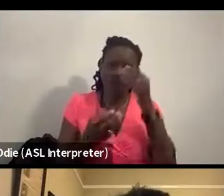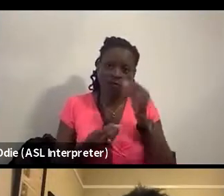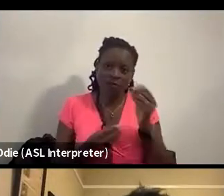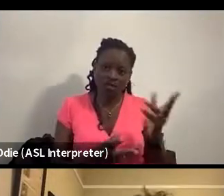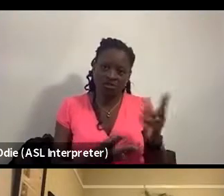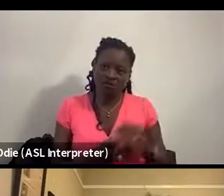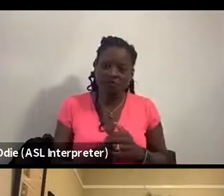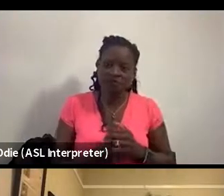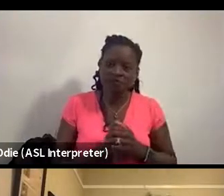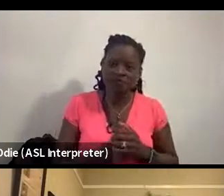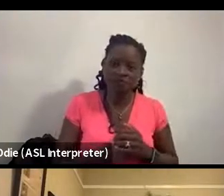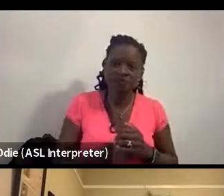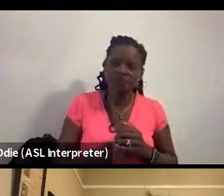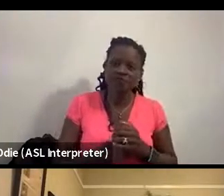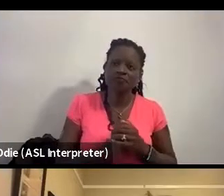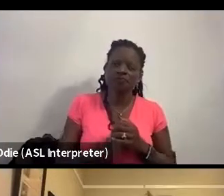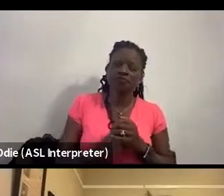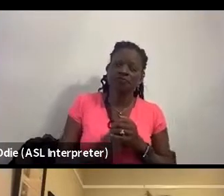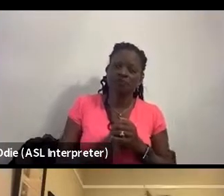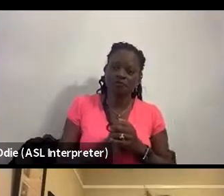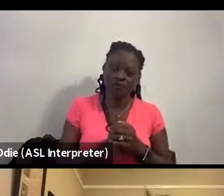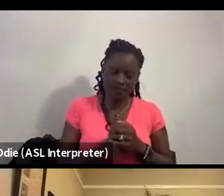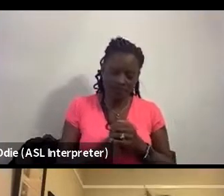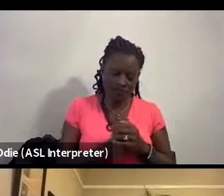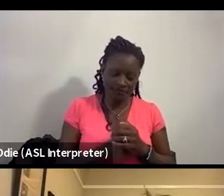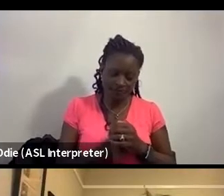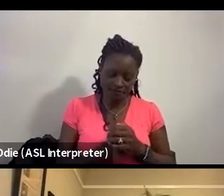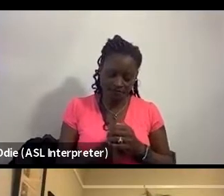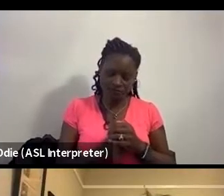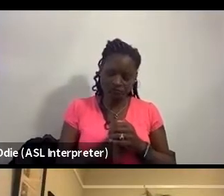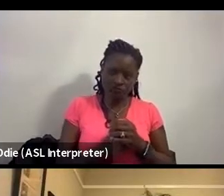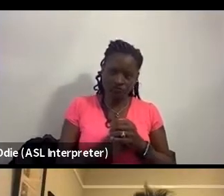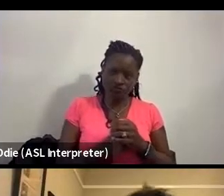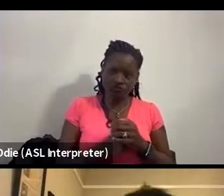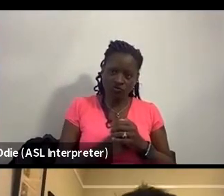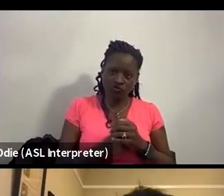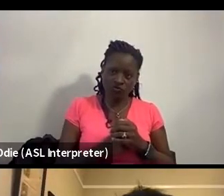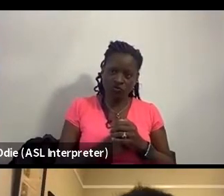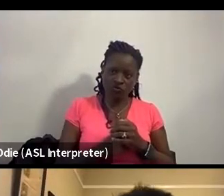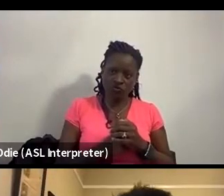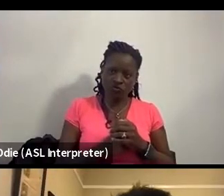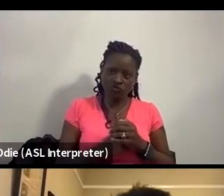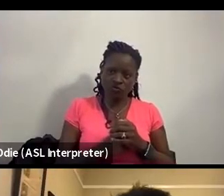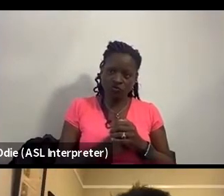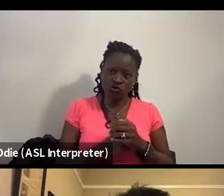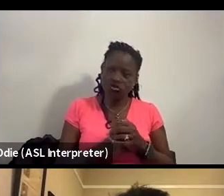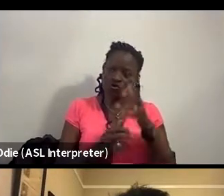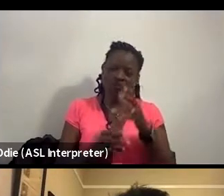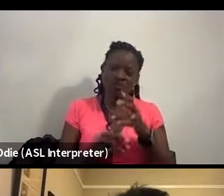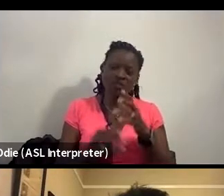again, uplifting, I think the voices in the work the community have. So for the work so, so hard to do